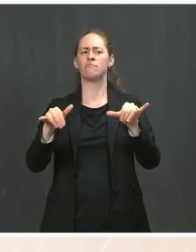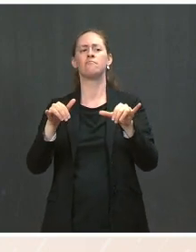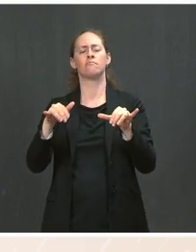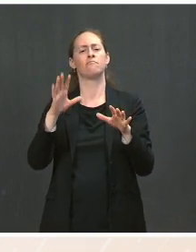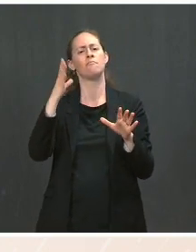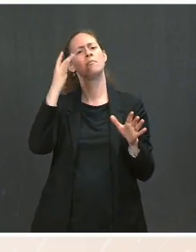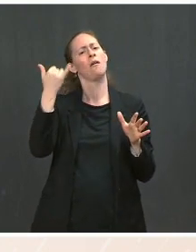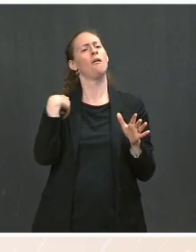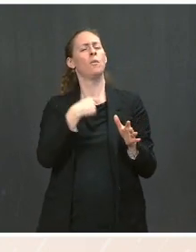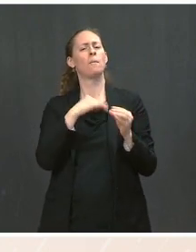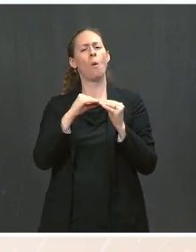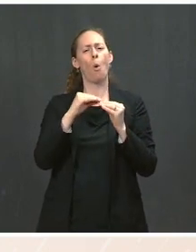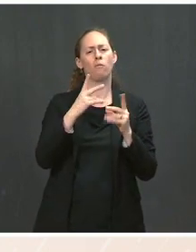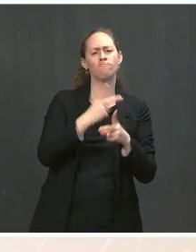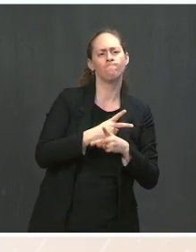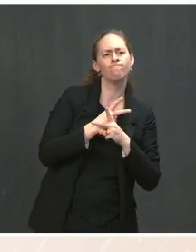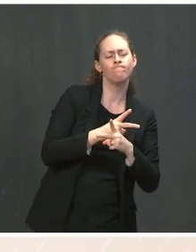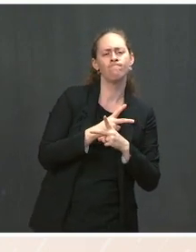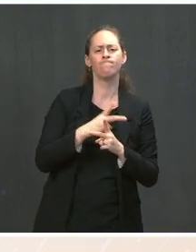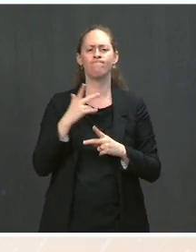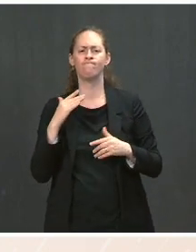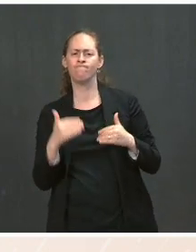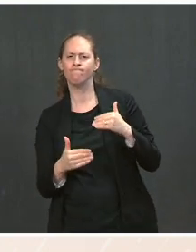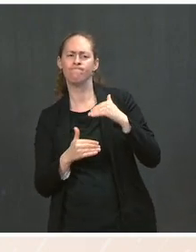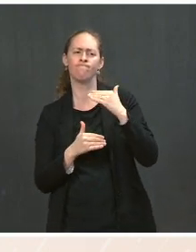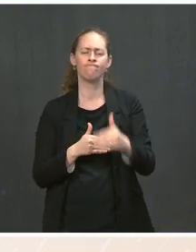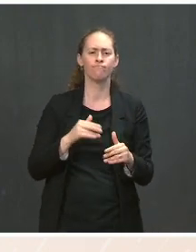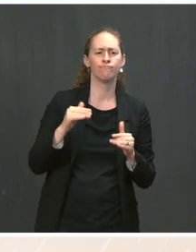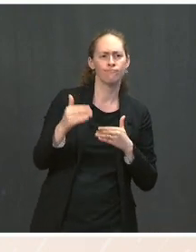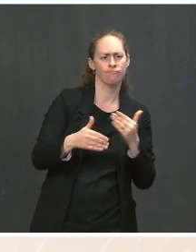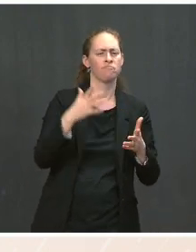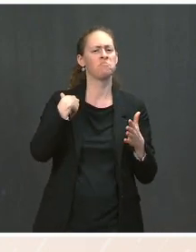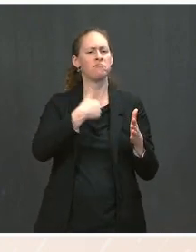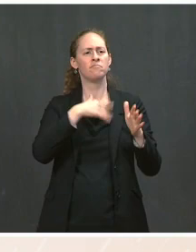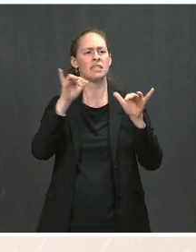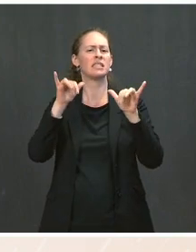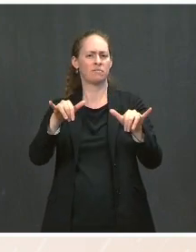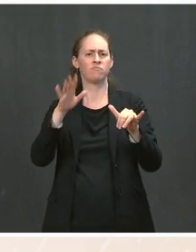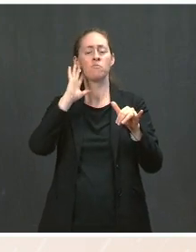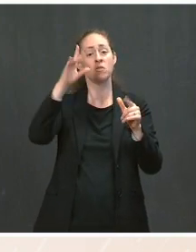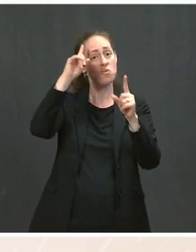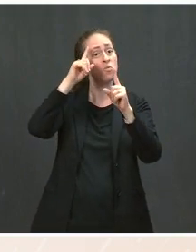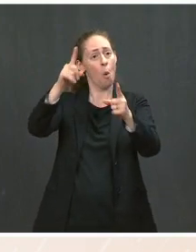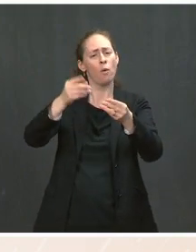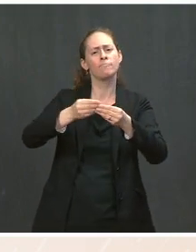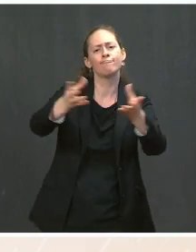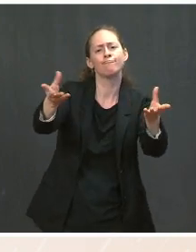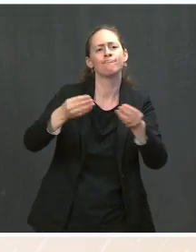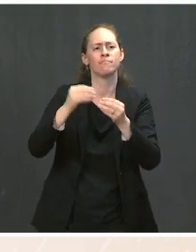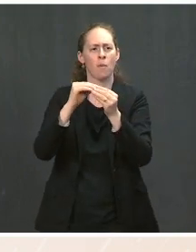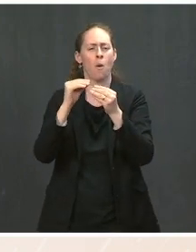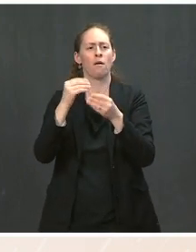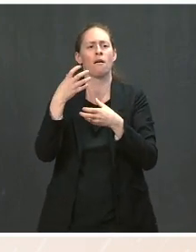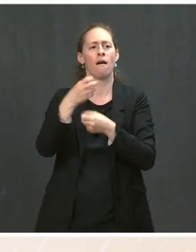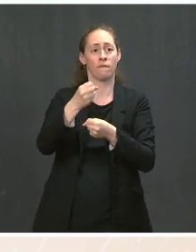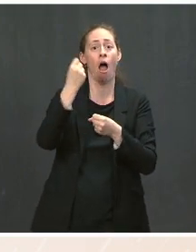that we feel will continue to pay dividends and be impactful, because we are over-preparers here. One is the launching of the Community Corps --